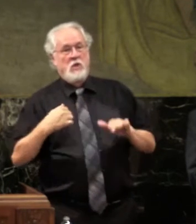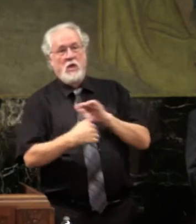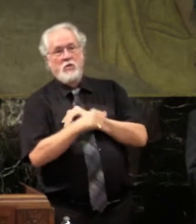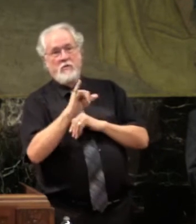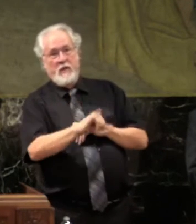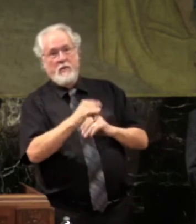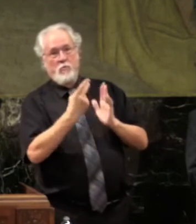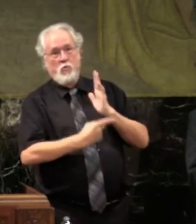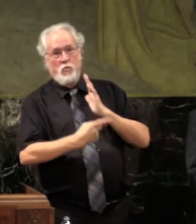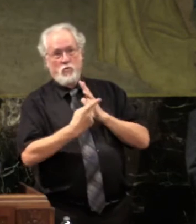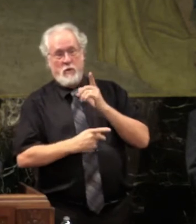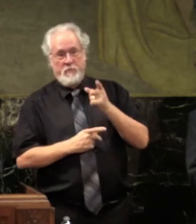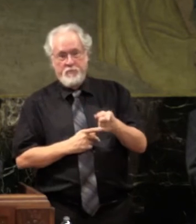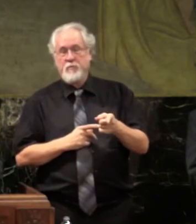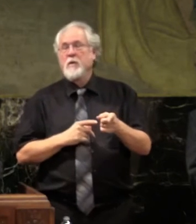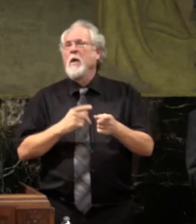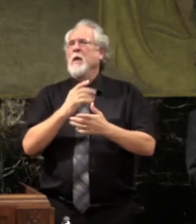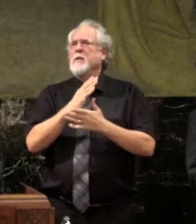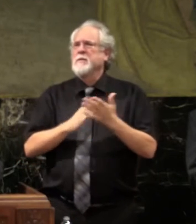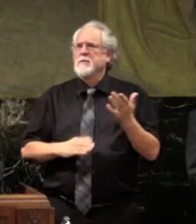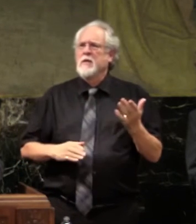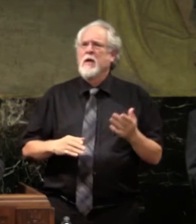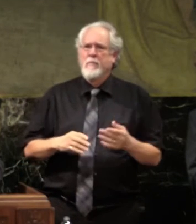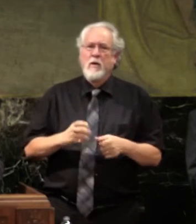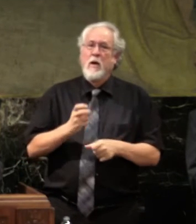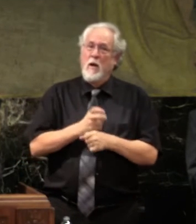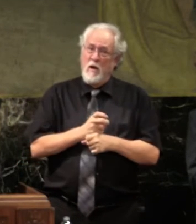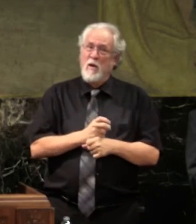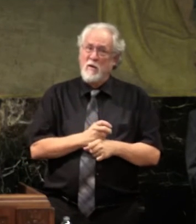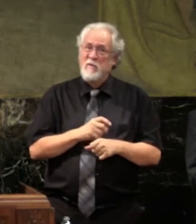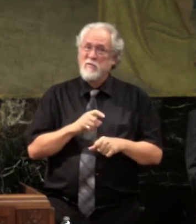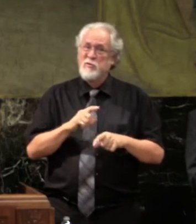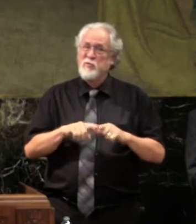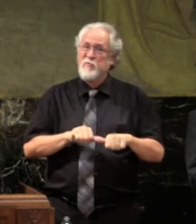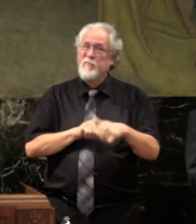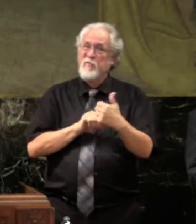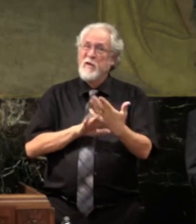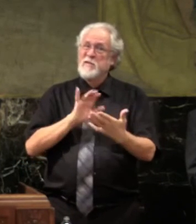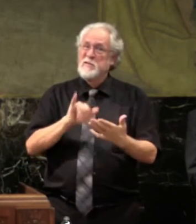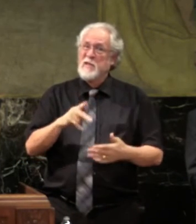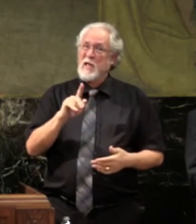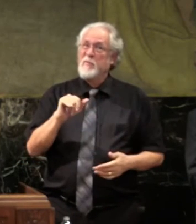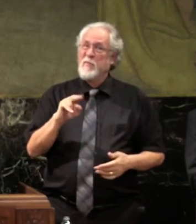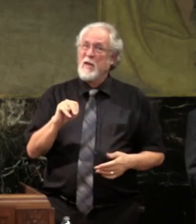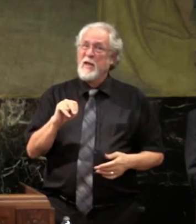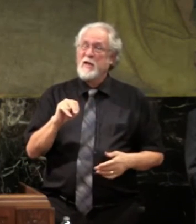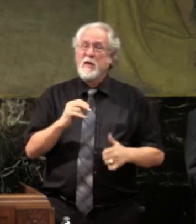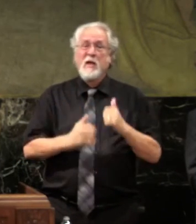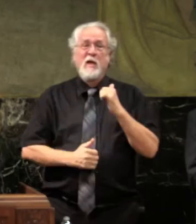there are some hard realities that we all need to recognize in this plan and that is mainly due to the fact that